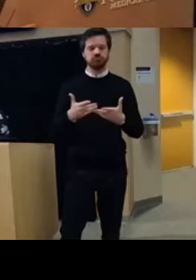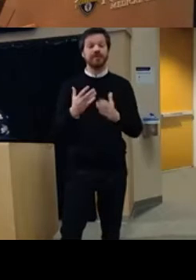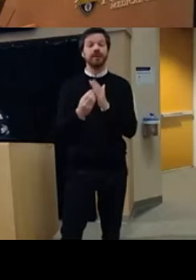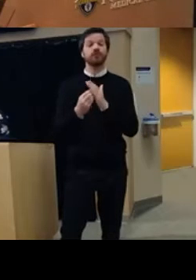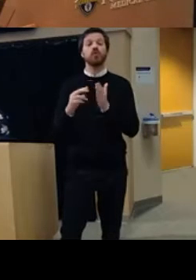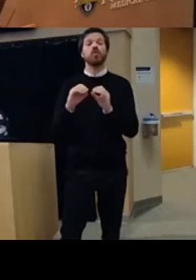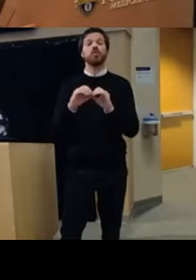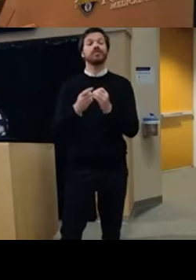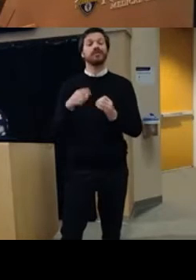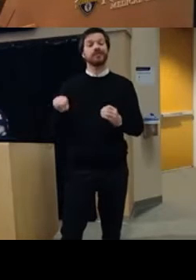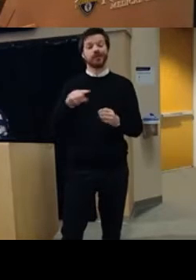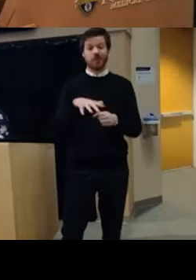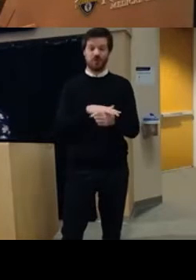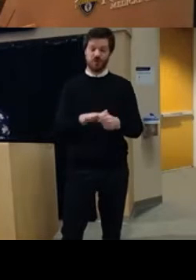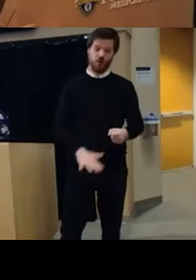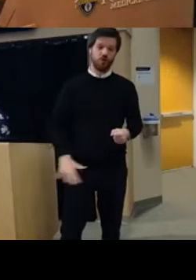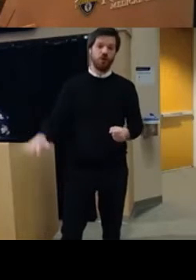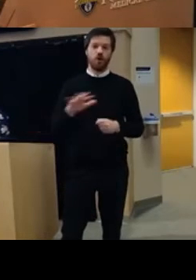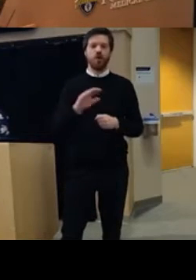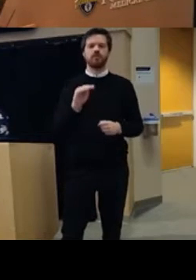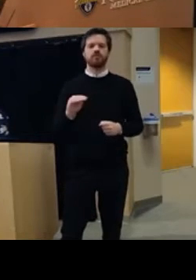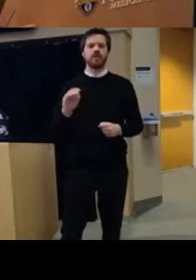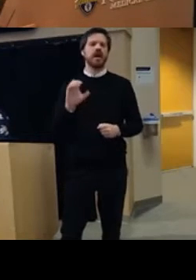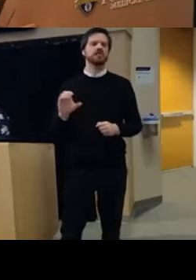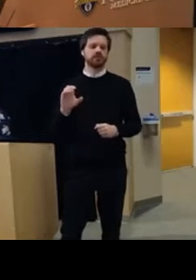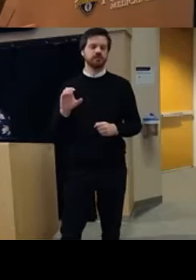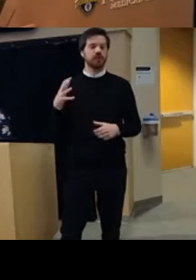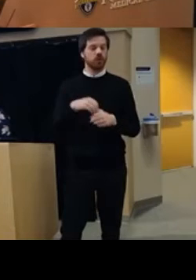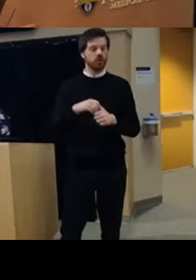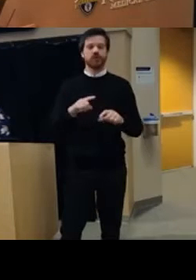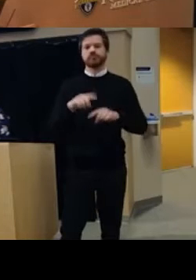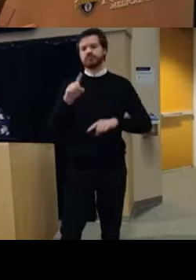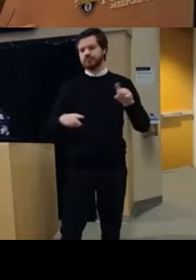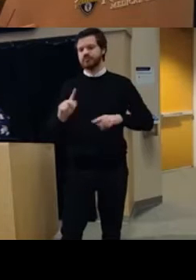organizations are located throughout Monroe County and they include a variety of employers such as